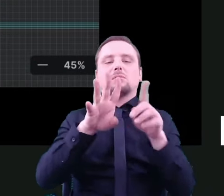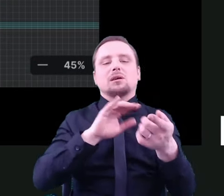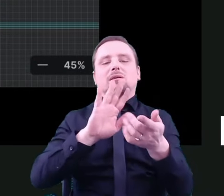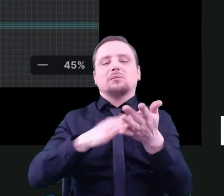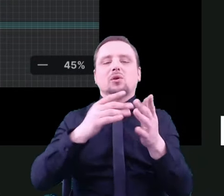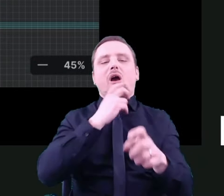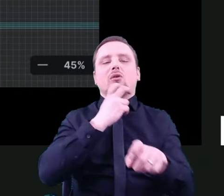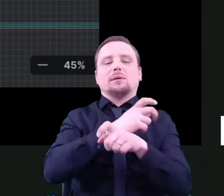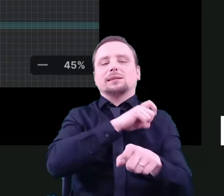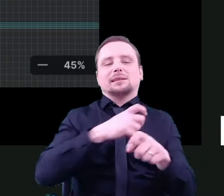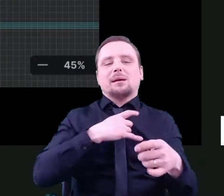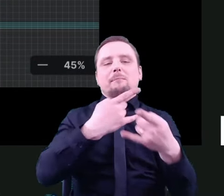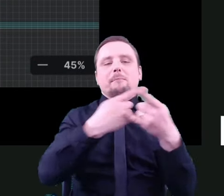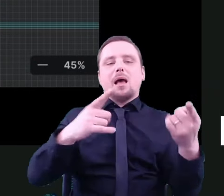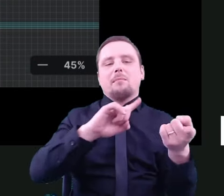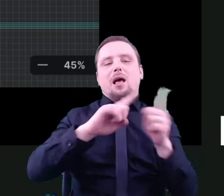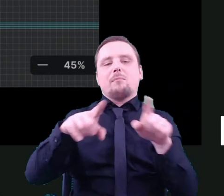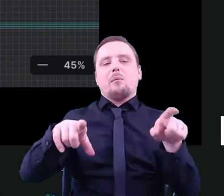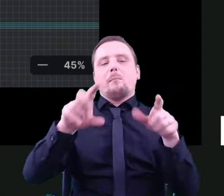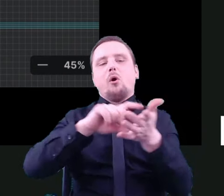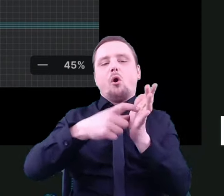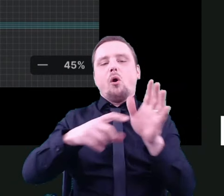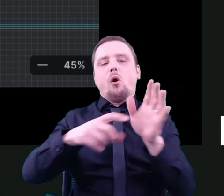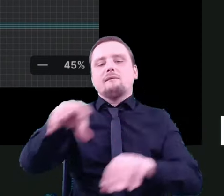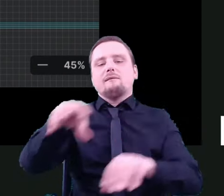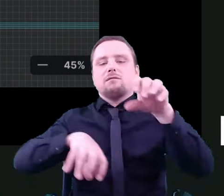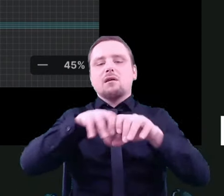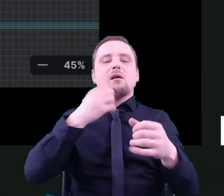This enables a swift generation of new functional plans.